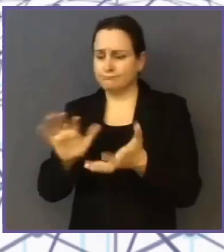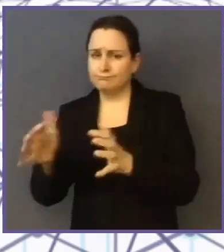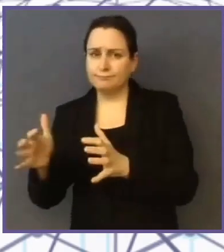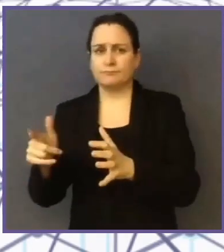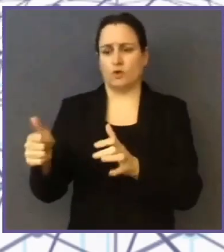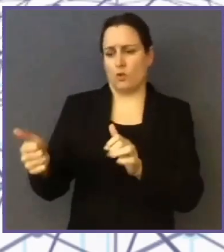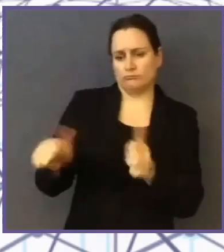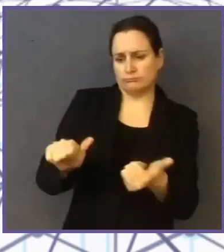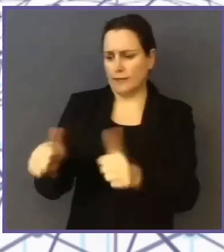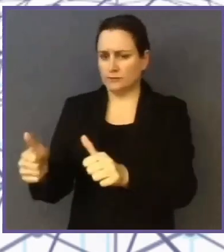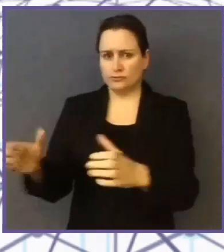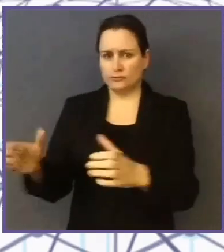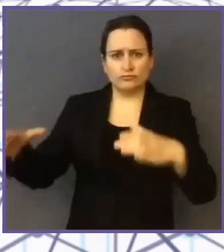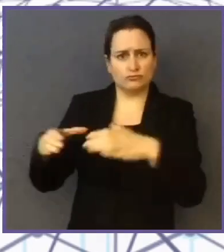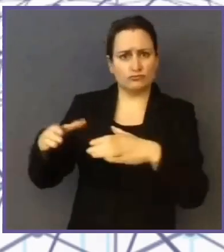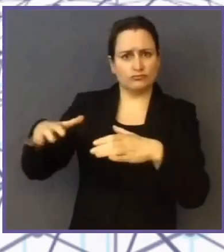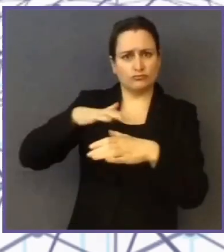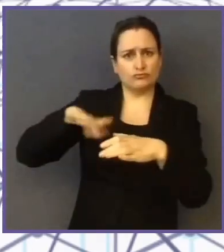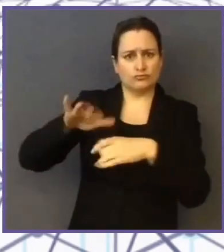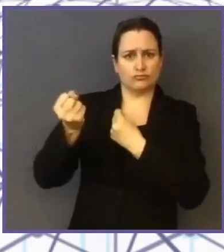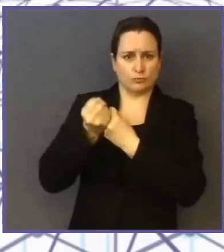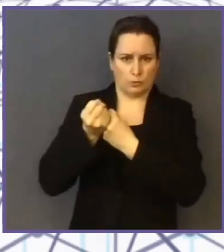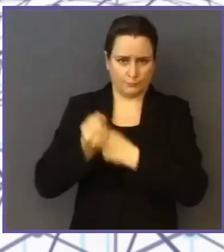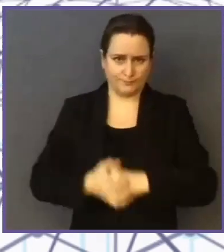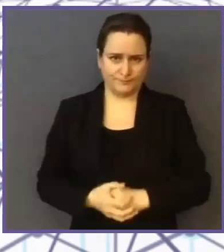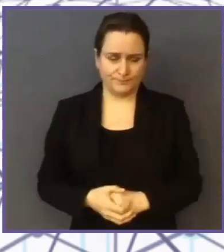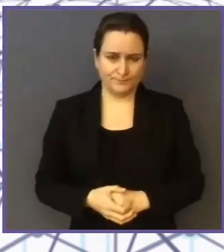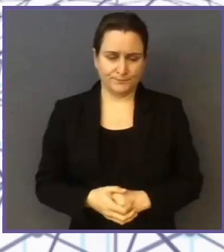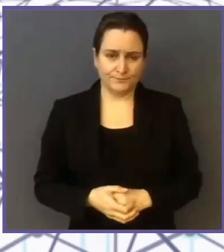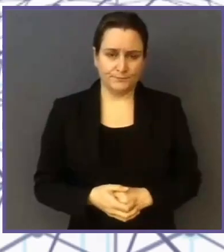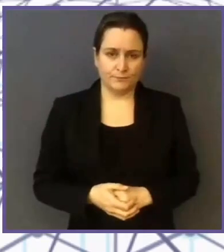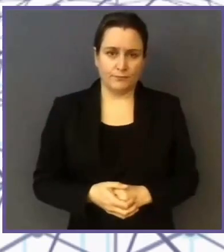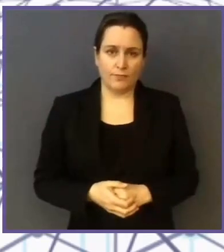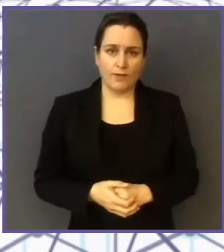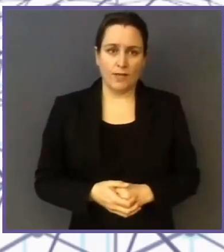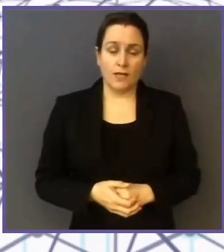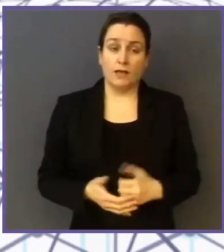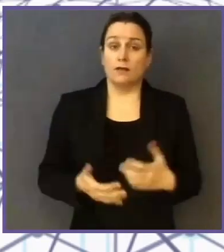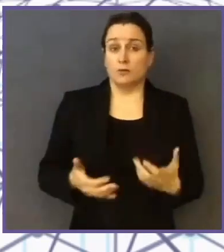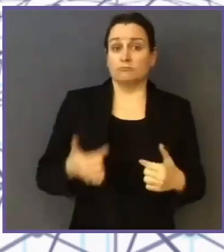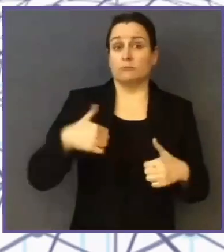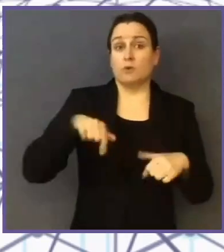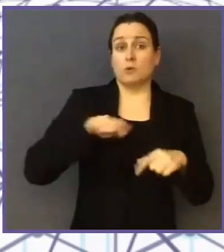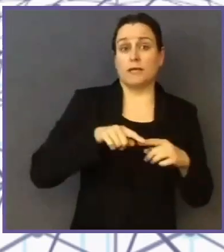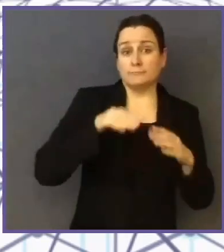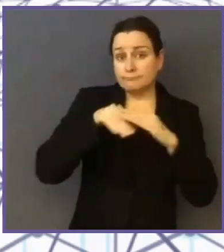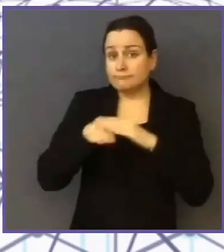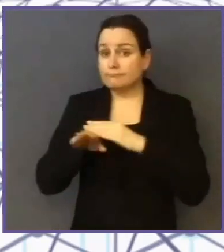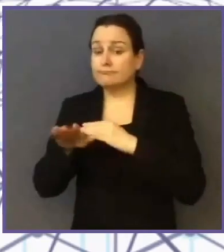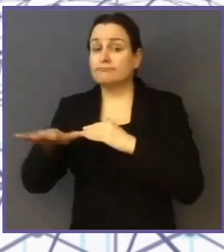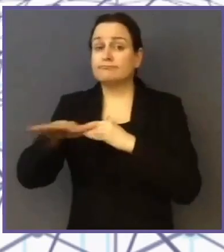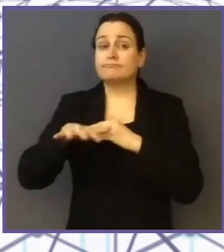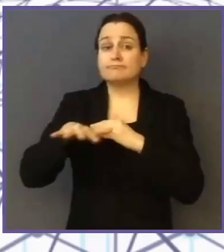otherwise that could support them. So we've begun this work in Nepal and I'll set the scene a little to explain why.